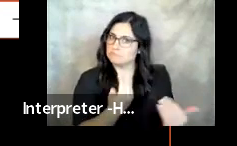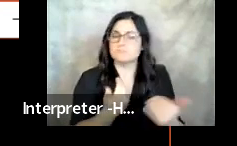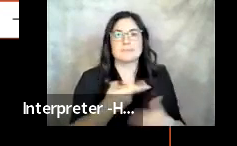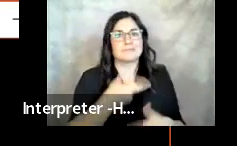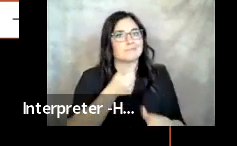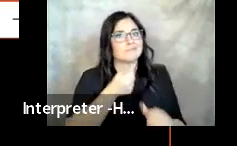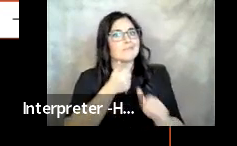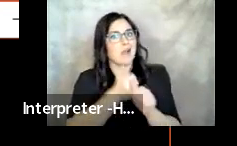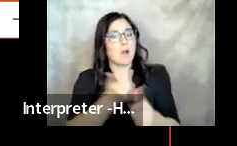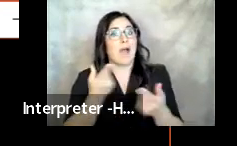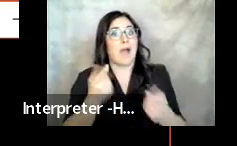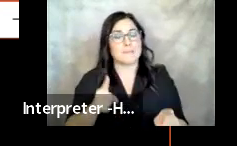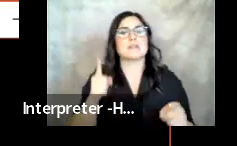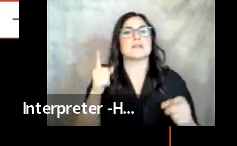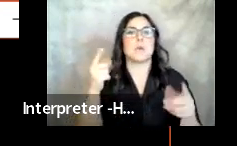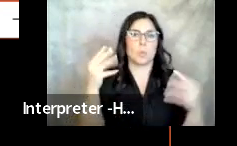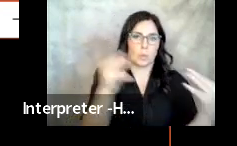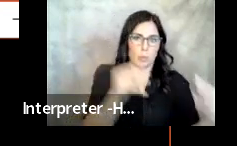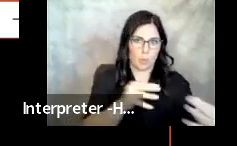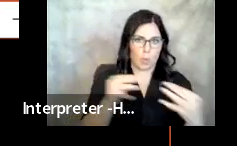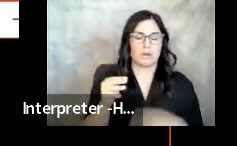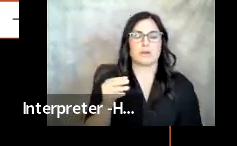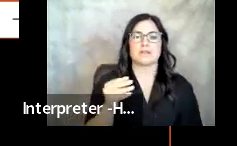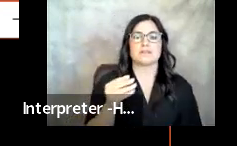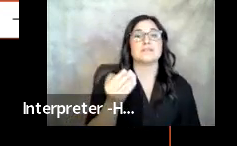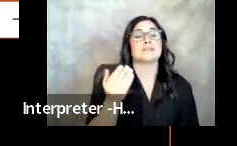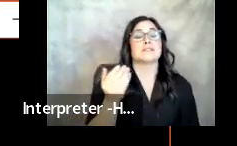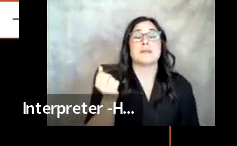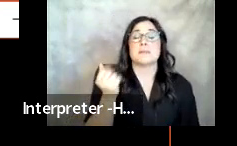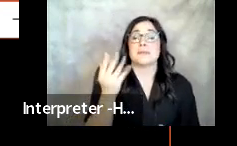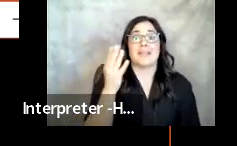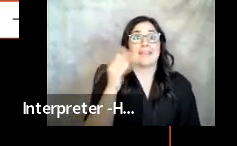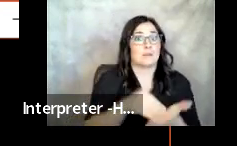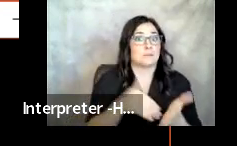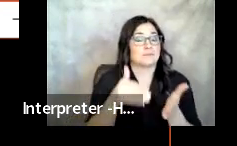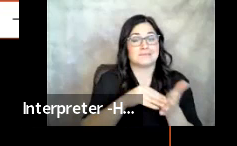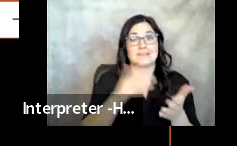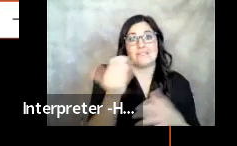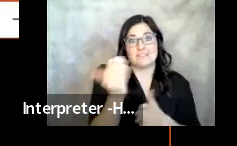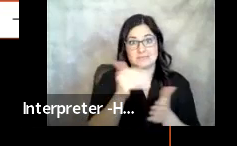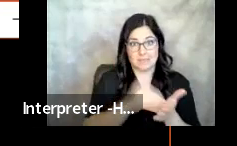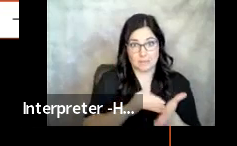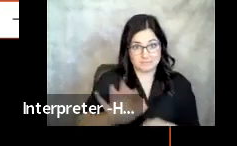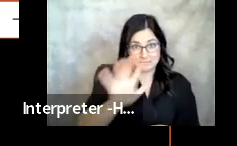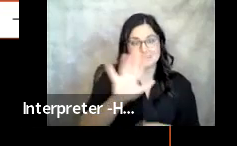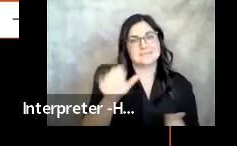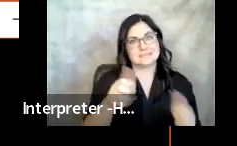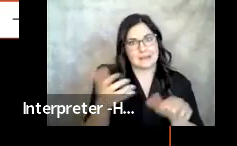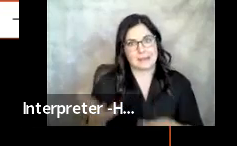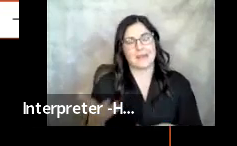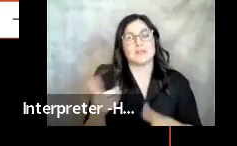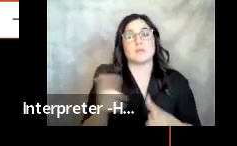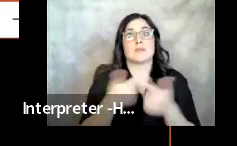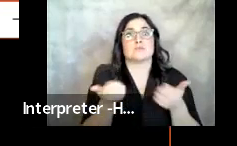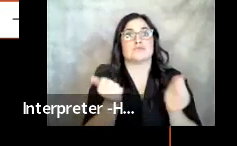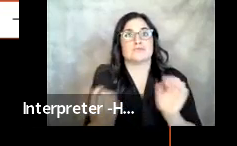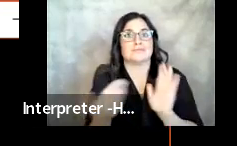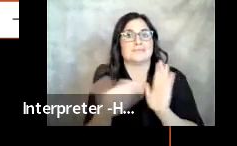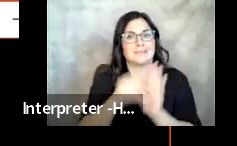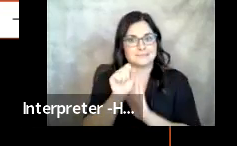Dead people later we get. An attempt to reconstruct the country. That is, the southern states are going to.